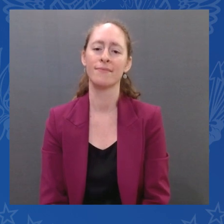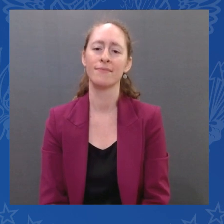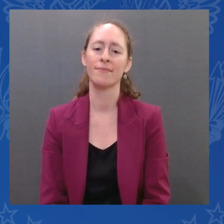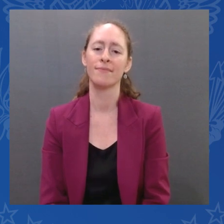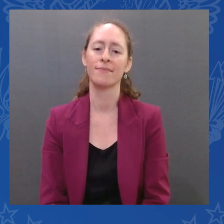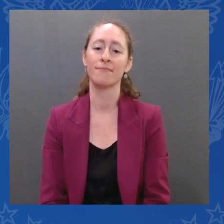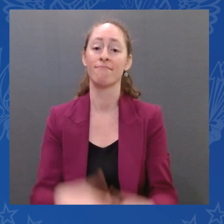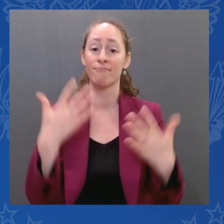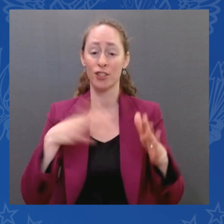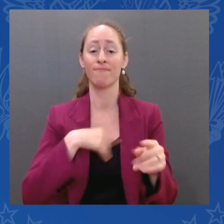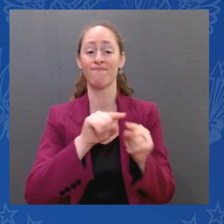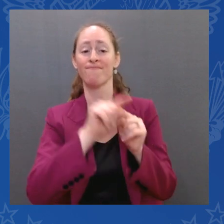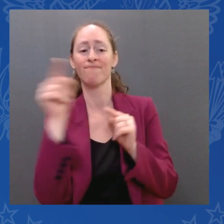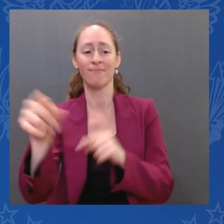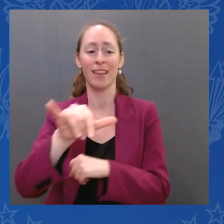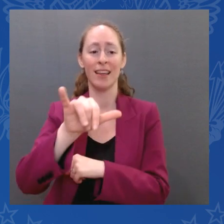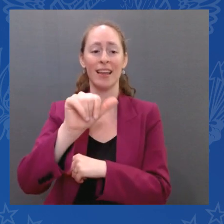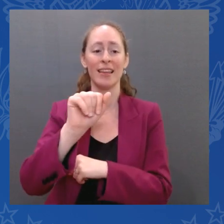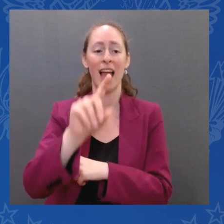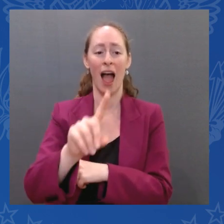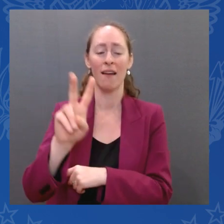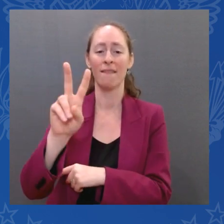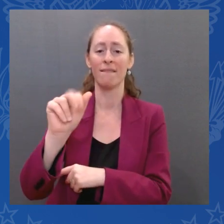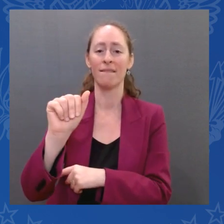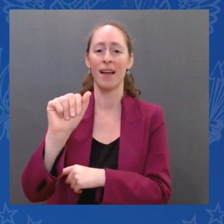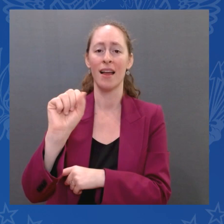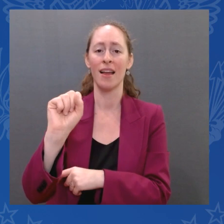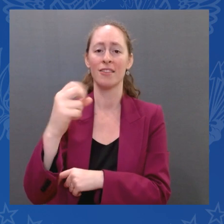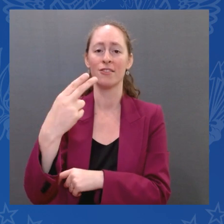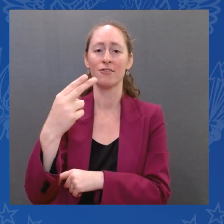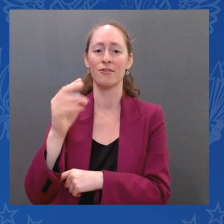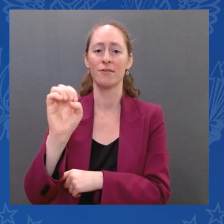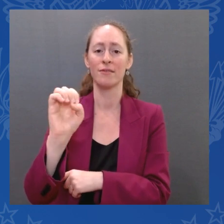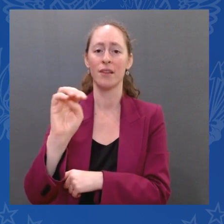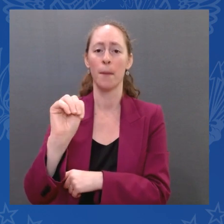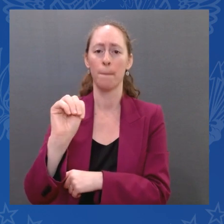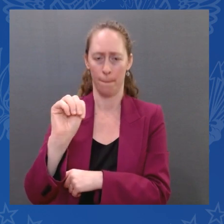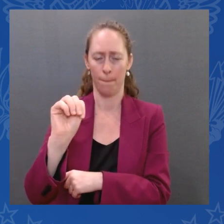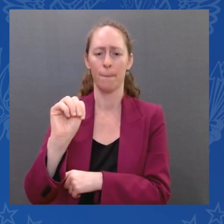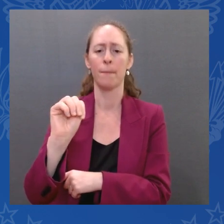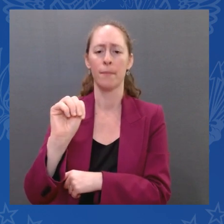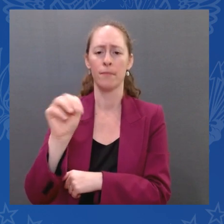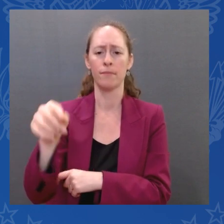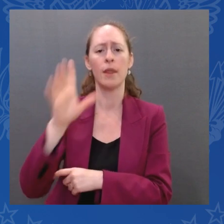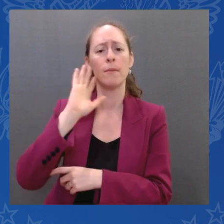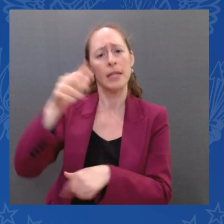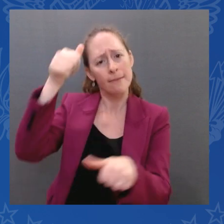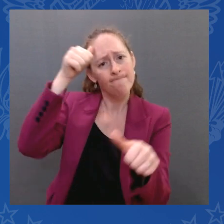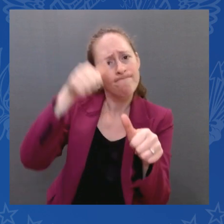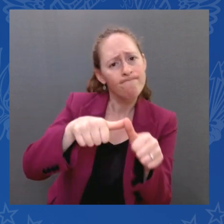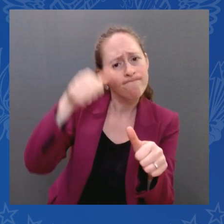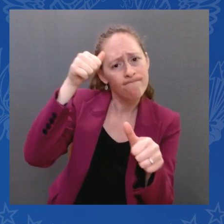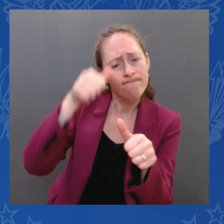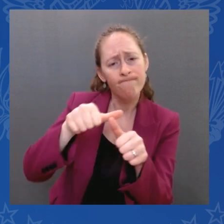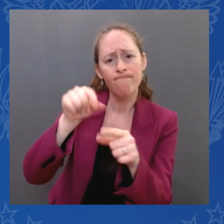lives that were stolen in a genocide and continue -- which we must do every, every day --